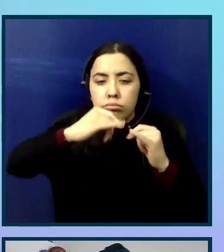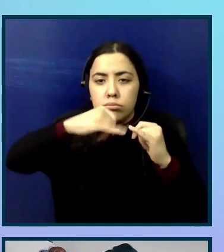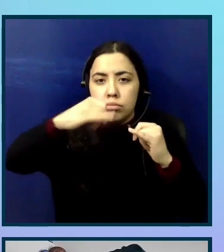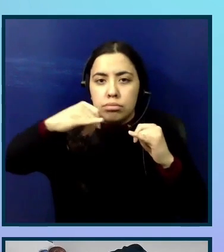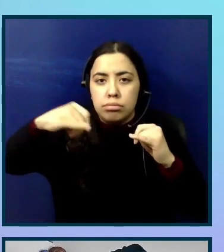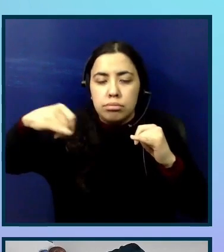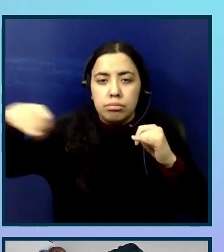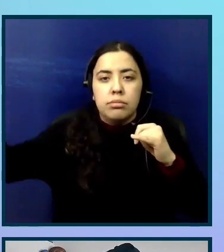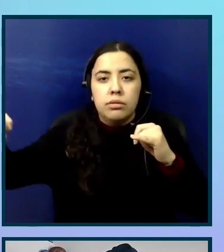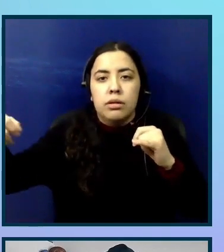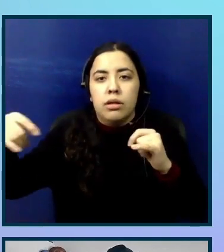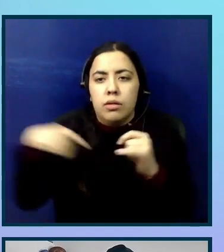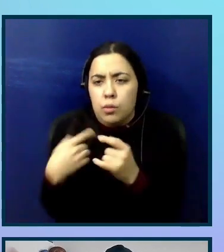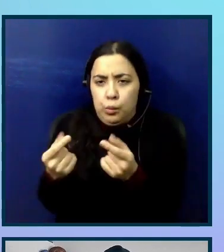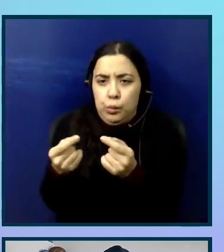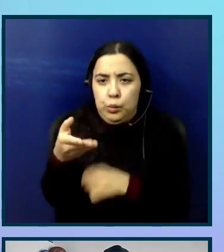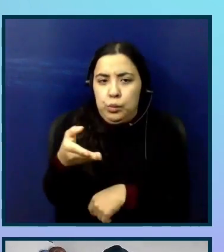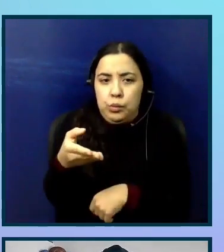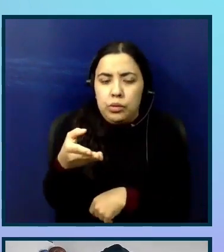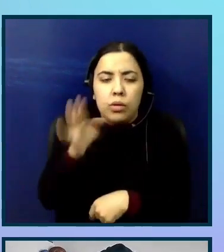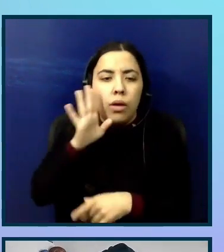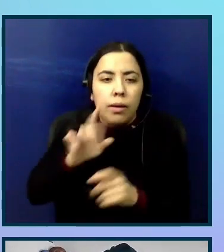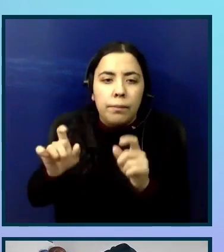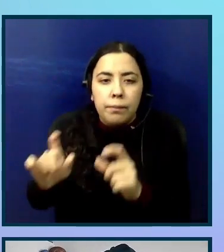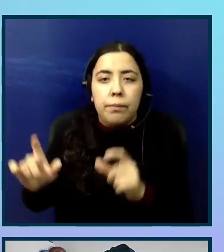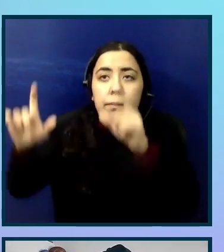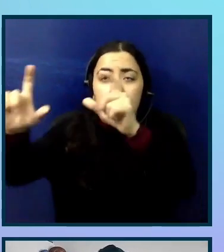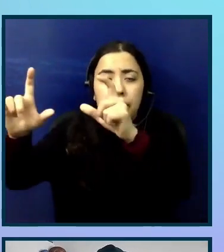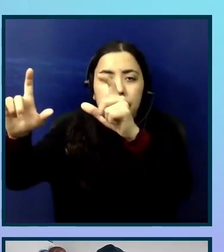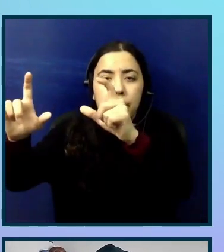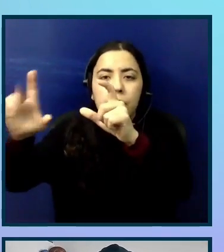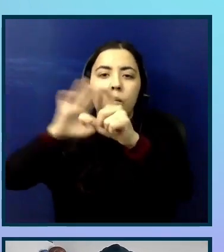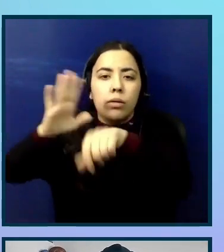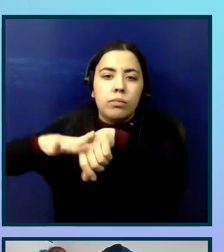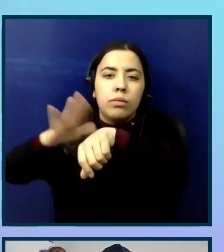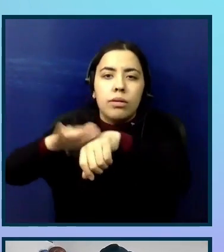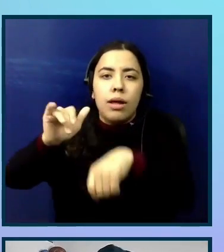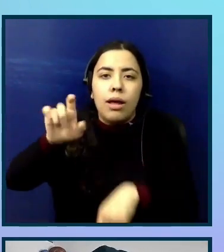And what it does is it'll play a little pop up above it. And it'll say, alt image, all.